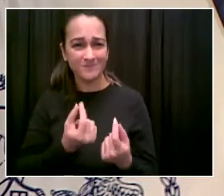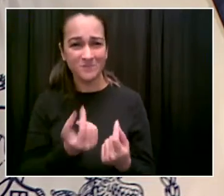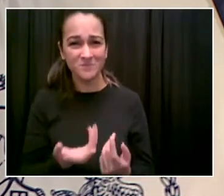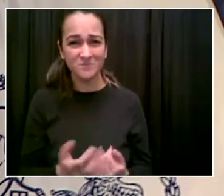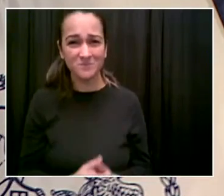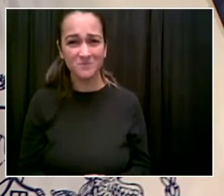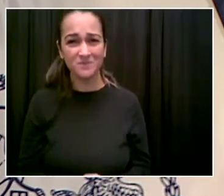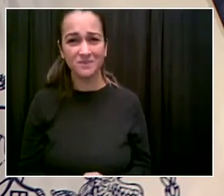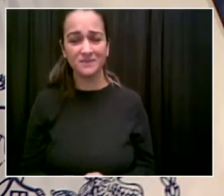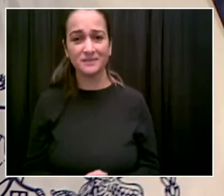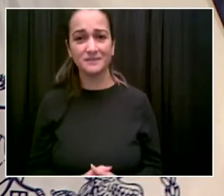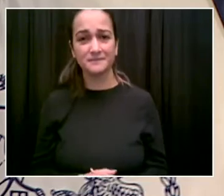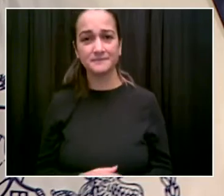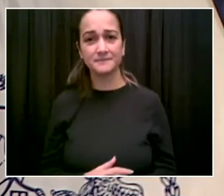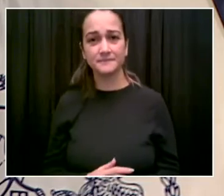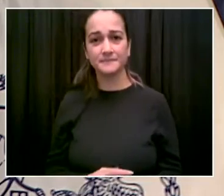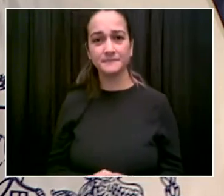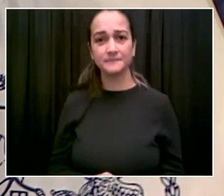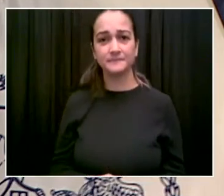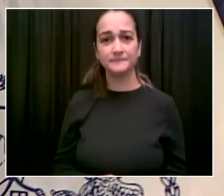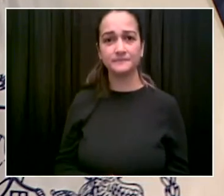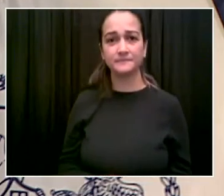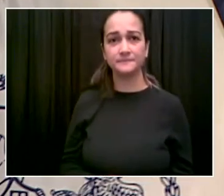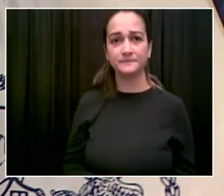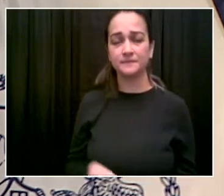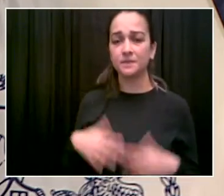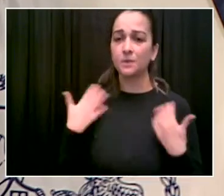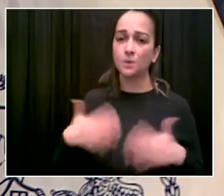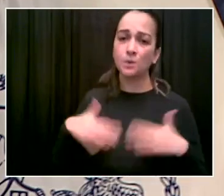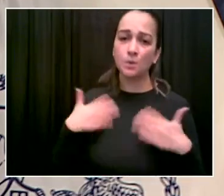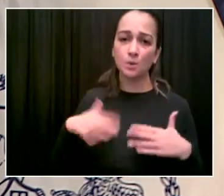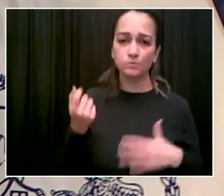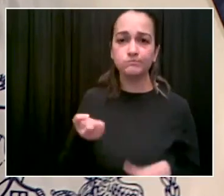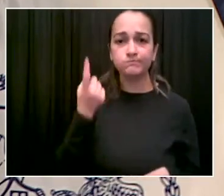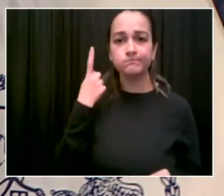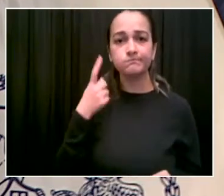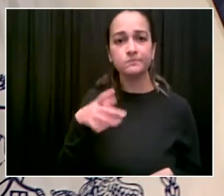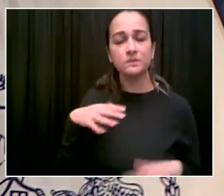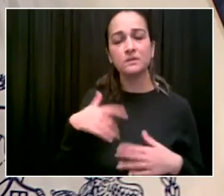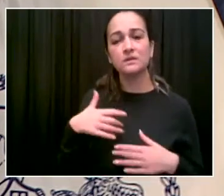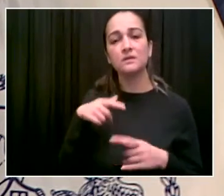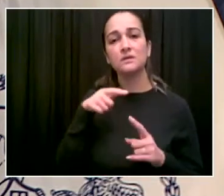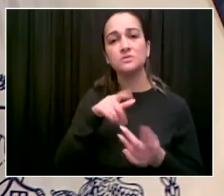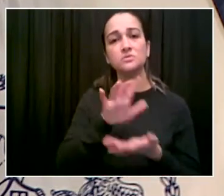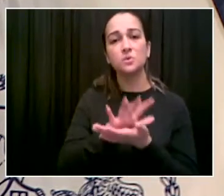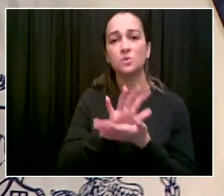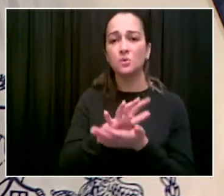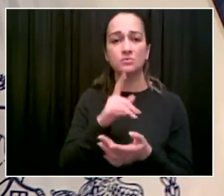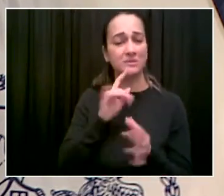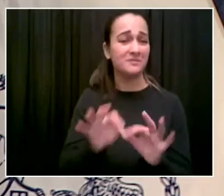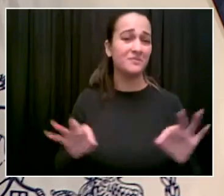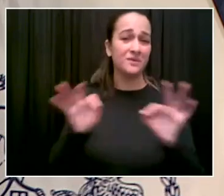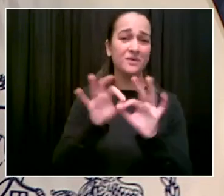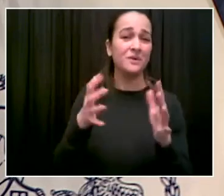I WANT YOU TO HEAR FROM DOCTOR MITCH KATZ WHO IS BEEN ARPT F O THIS PROCESS FROM THE VERY